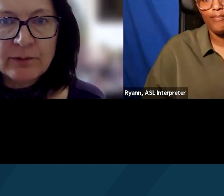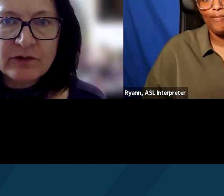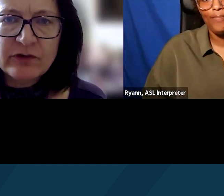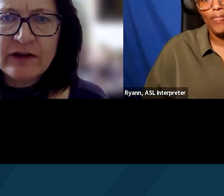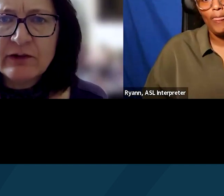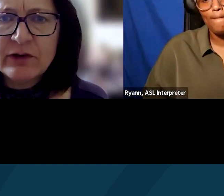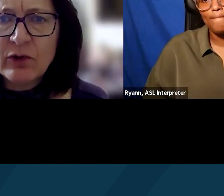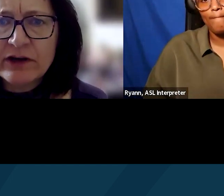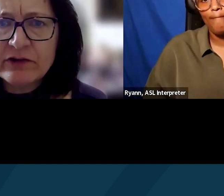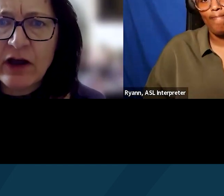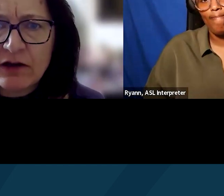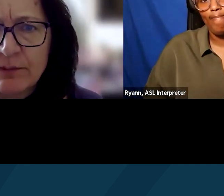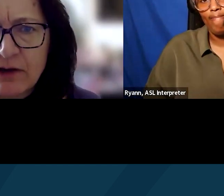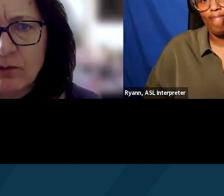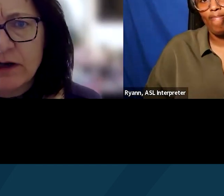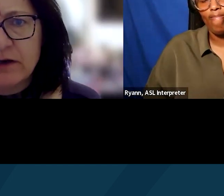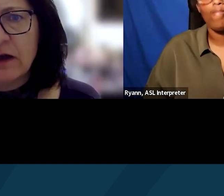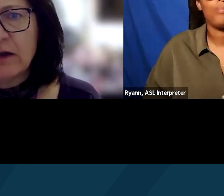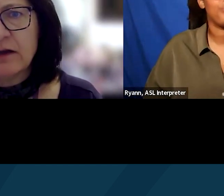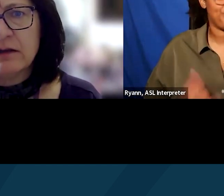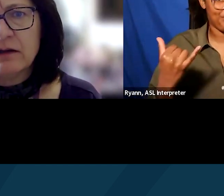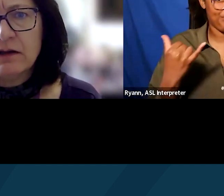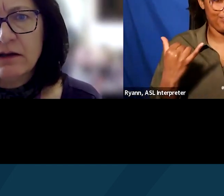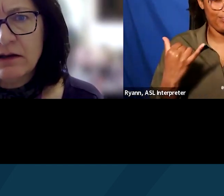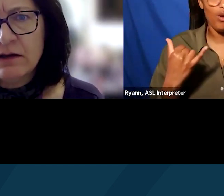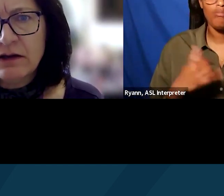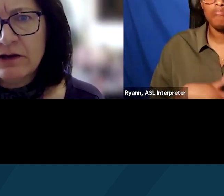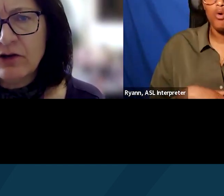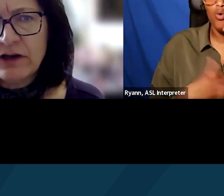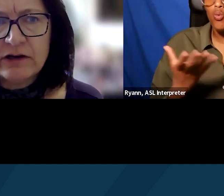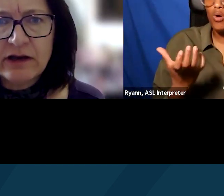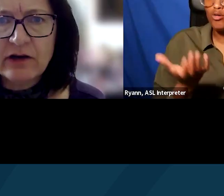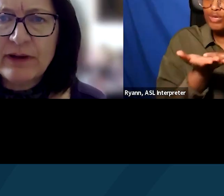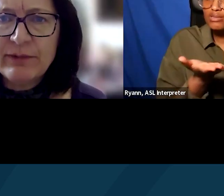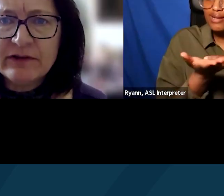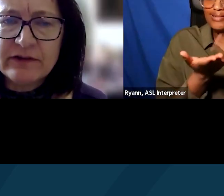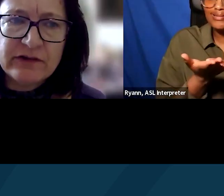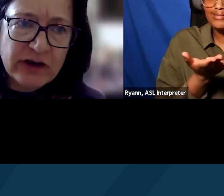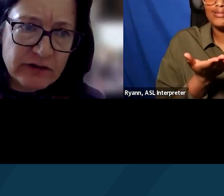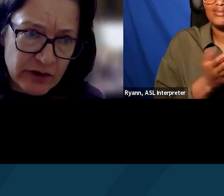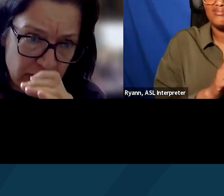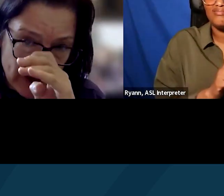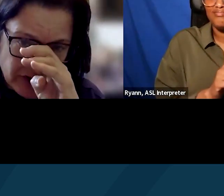Does anyone want to talk about what integrated care ‑‑ maybe this is a Jennifer